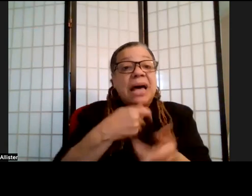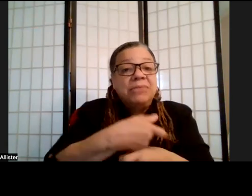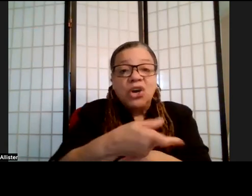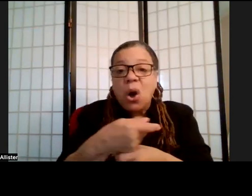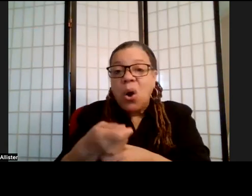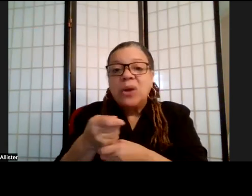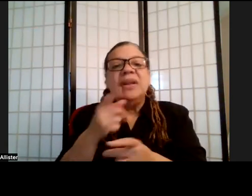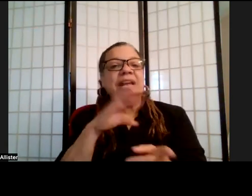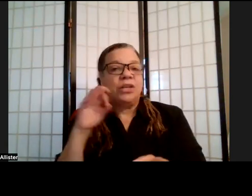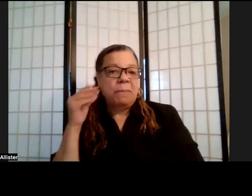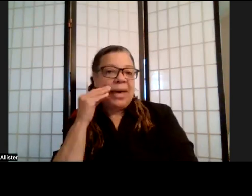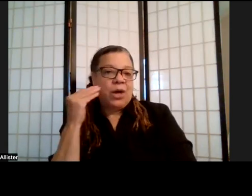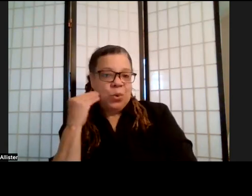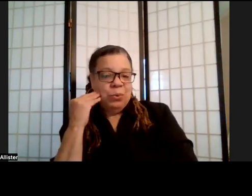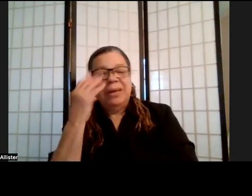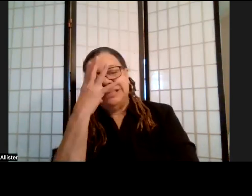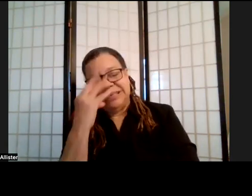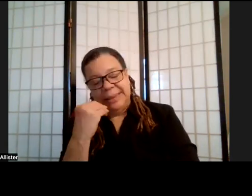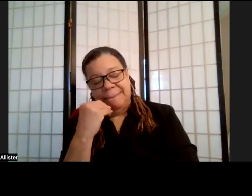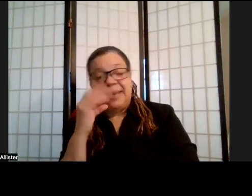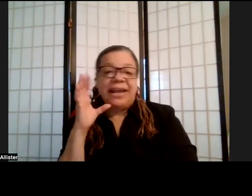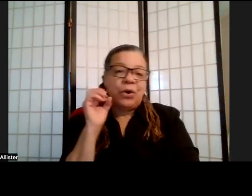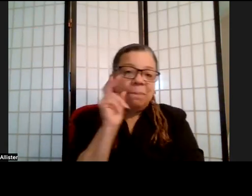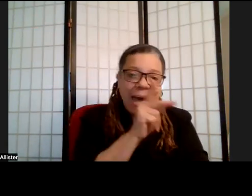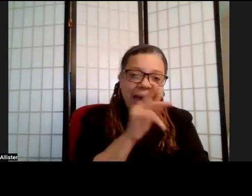return home and sleep off the effects. And go back to the same work the next day.